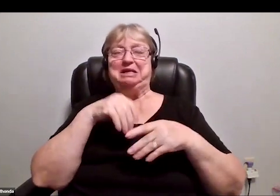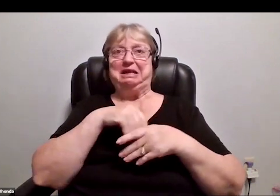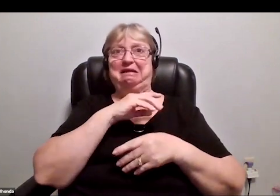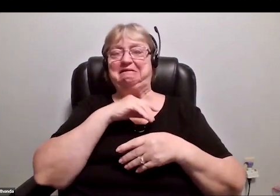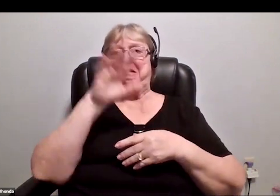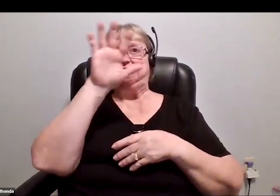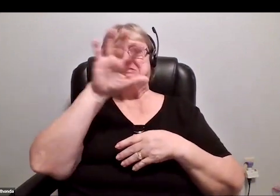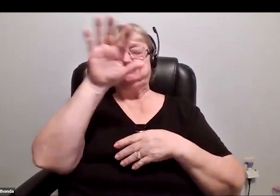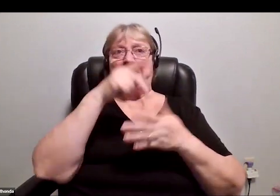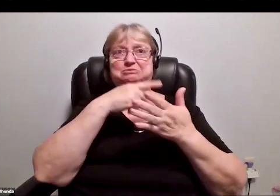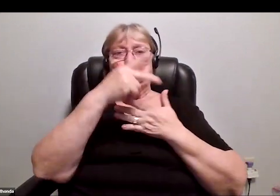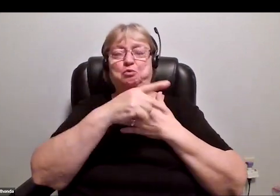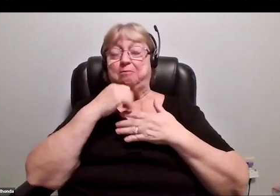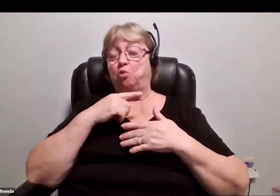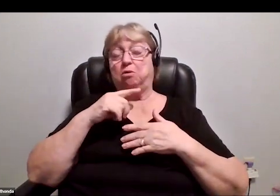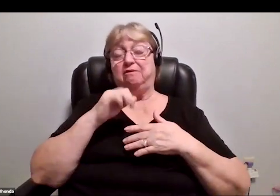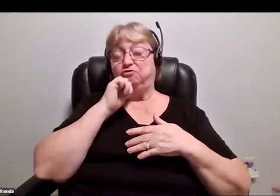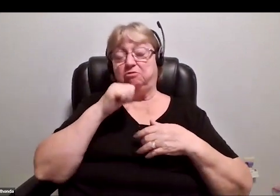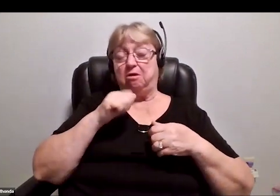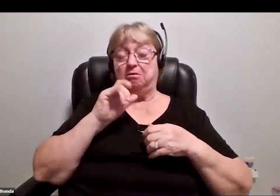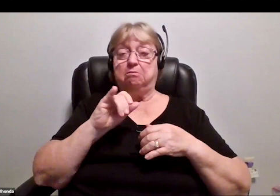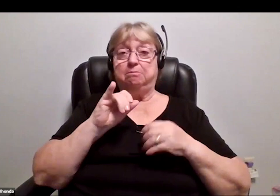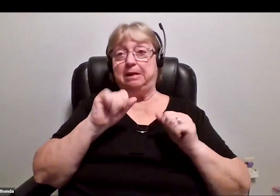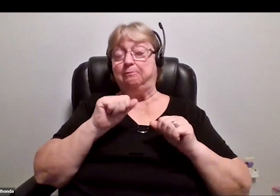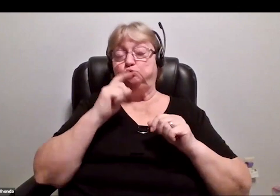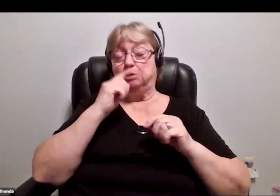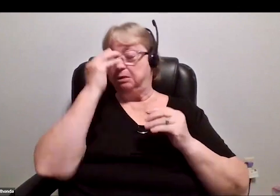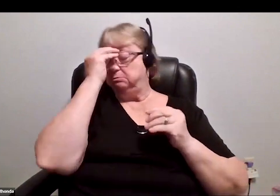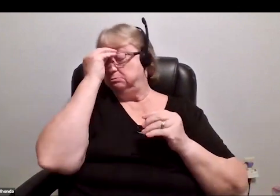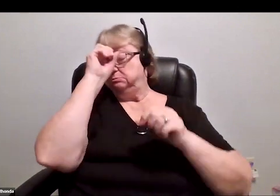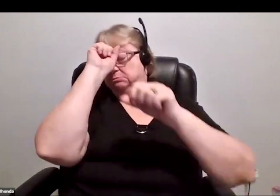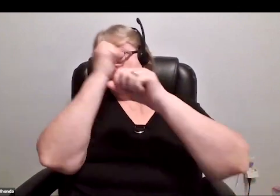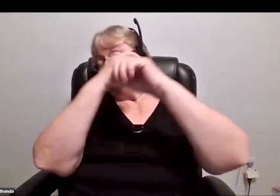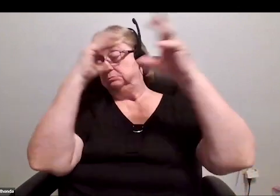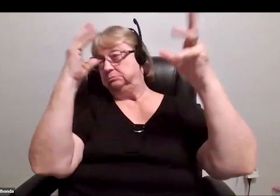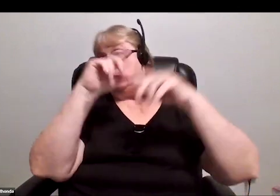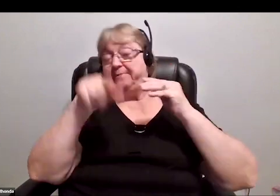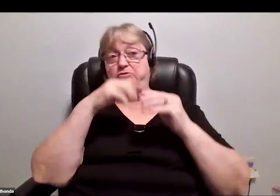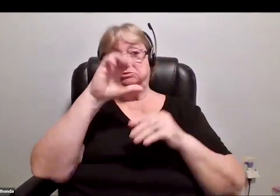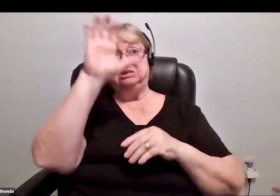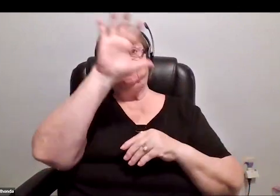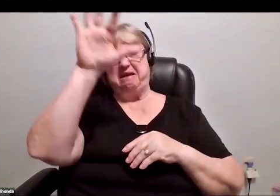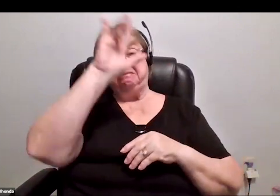and dream about space in the way other children did was significantly different.